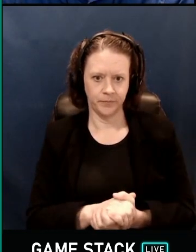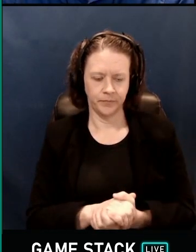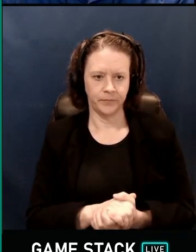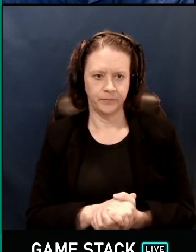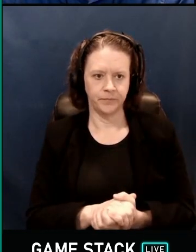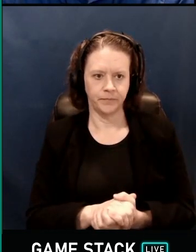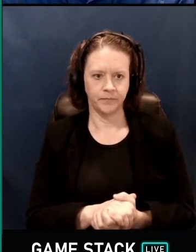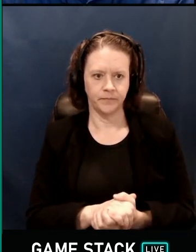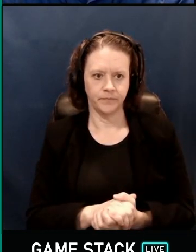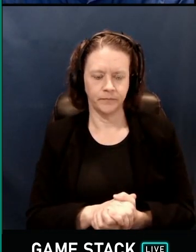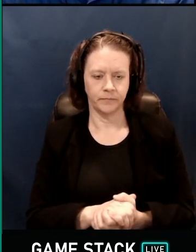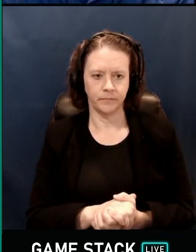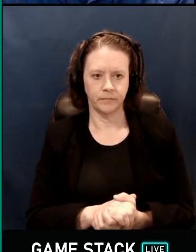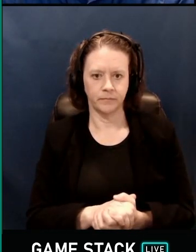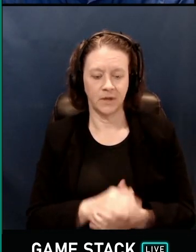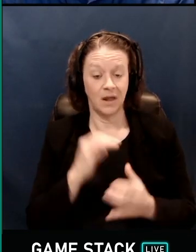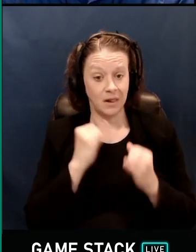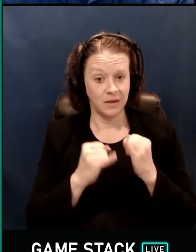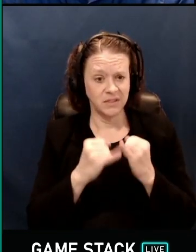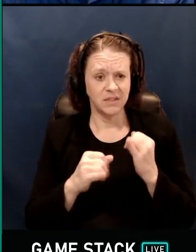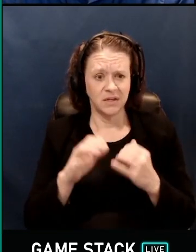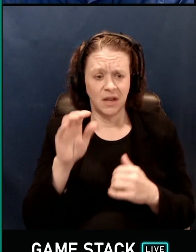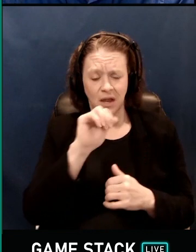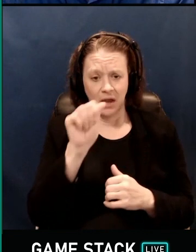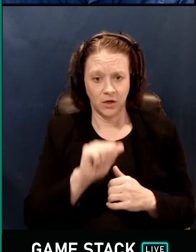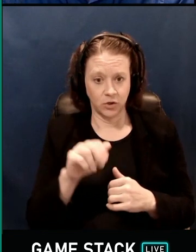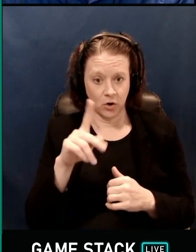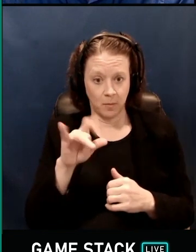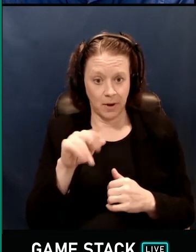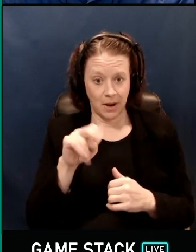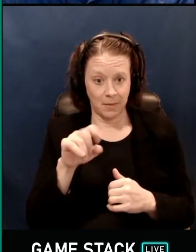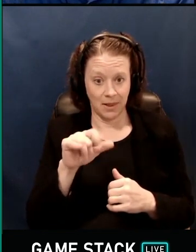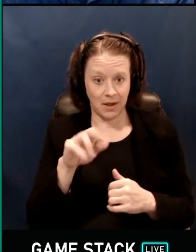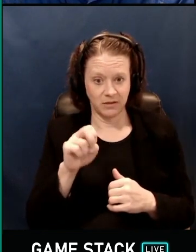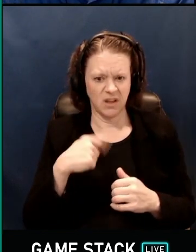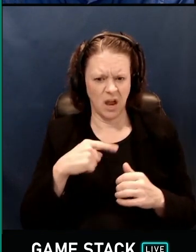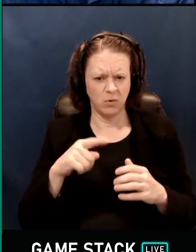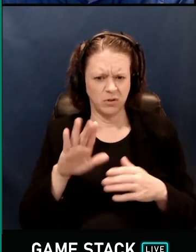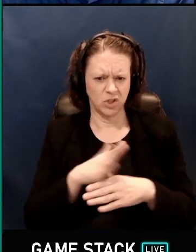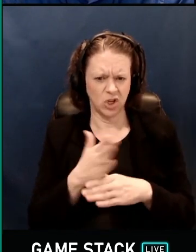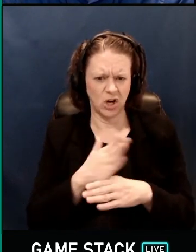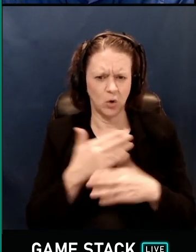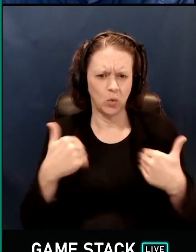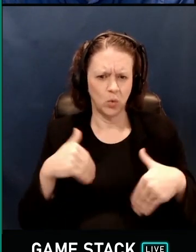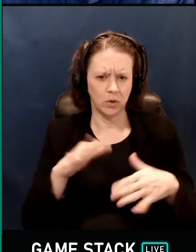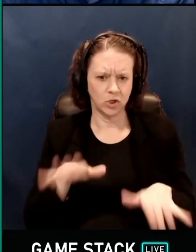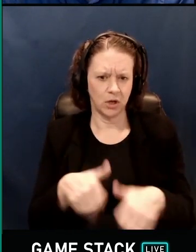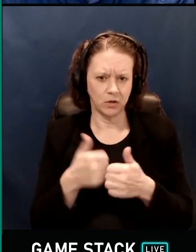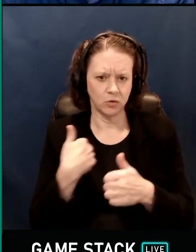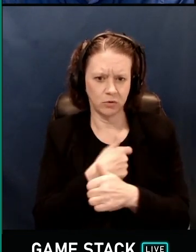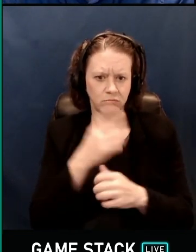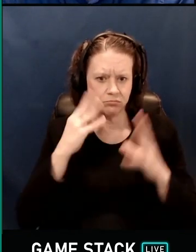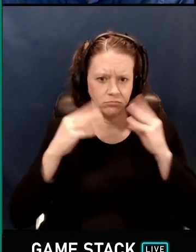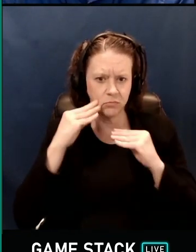In the last, I will share the existing challenges we still have in our pipelines.